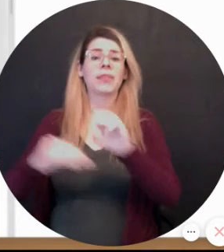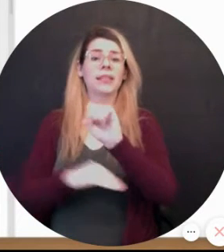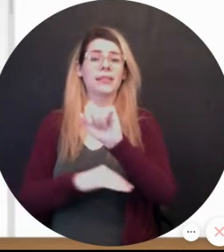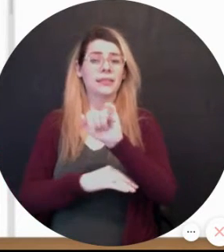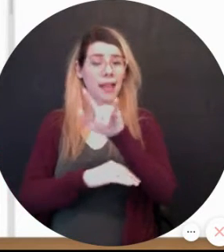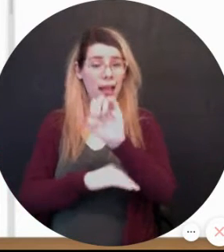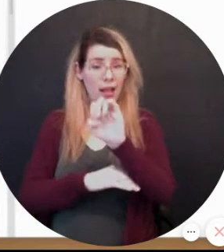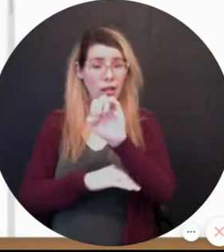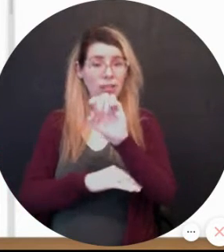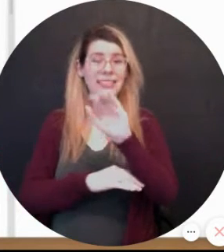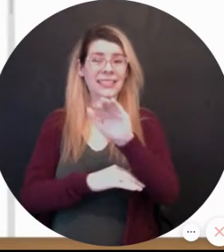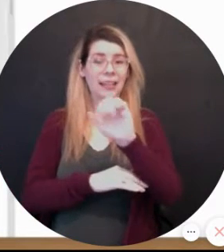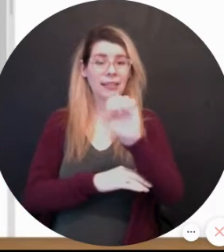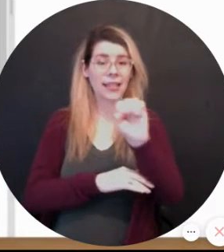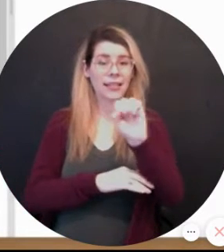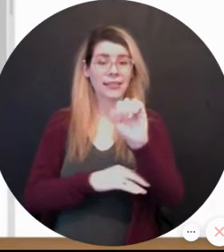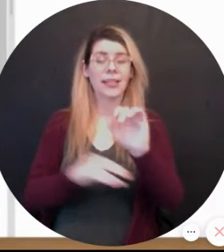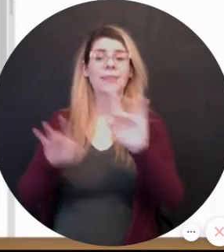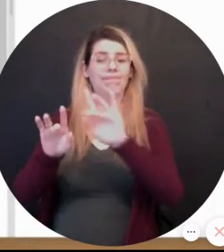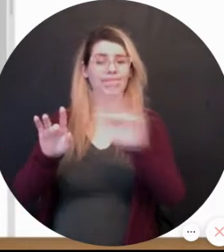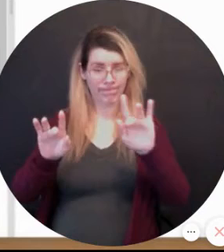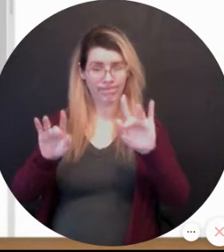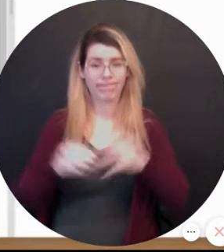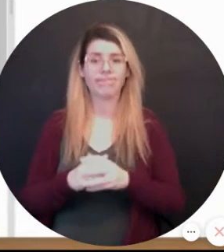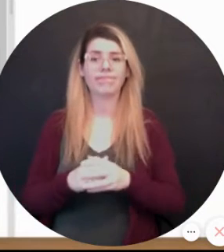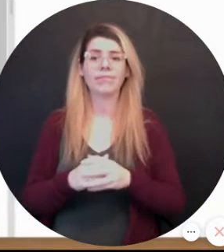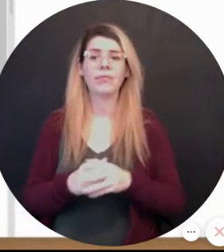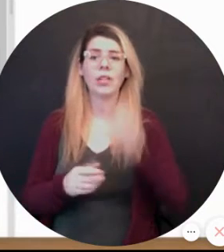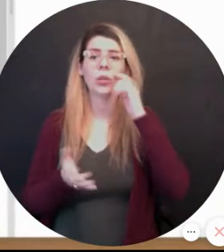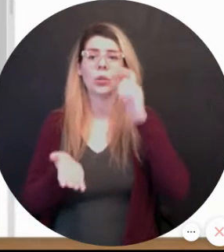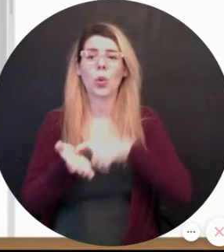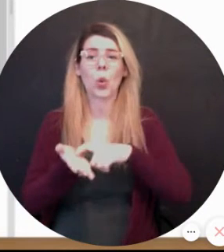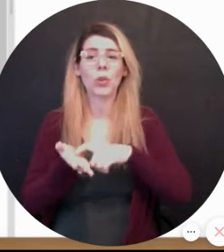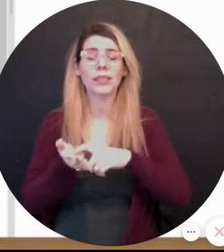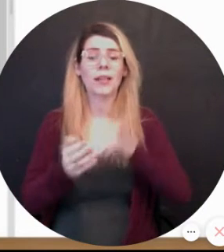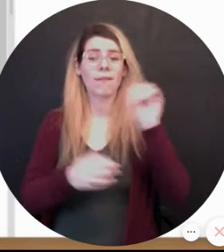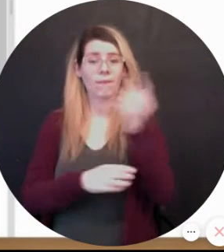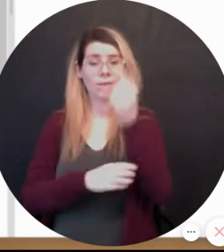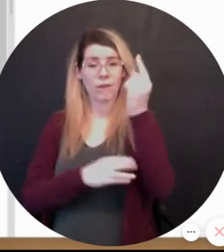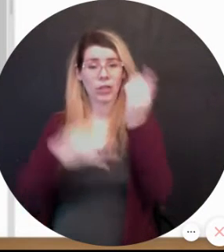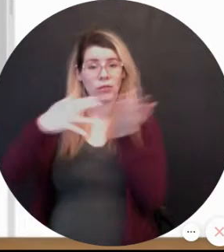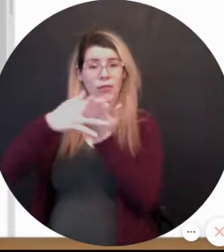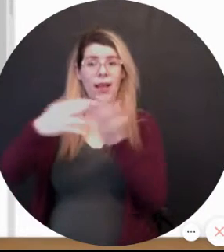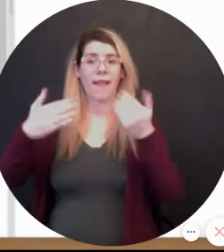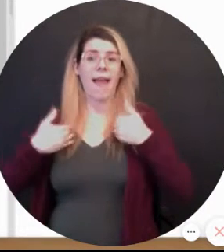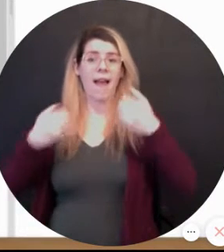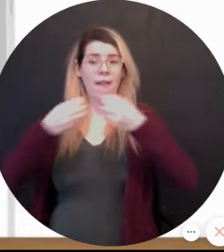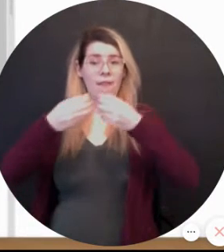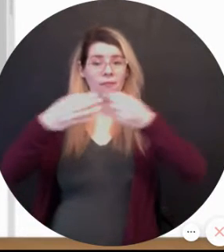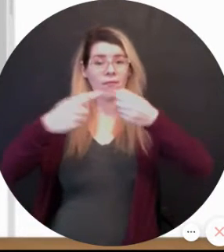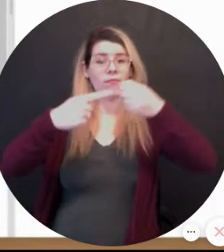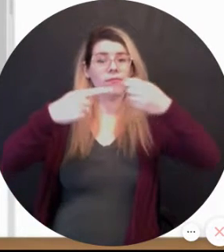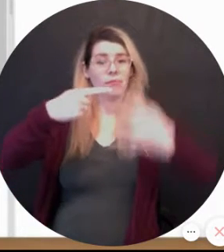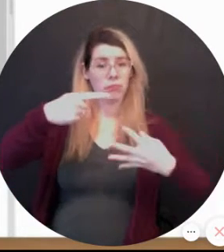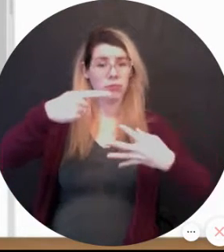Notice that the stylehtml file, the CSS is linked up, and the Javascript is linked up